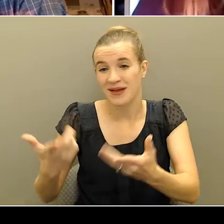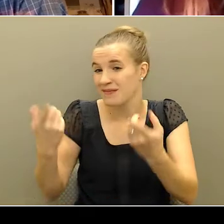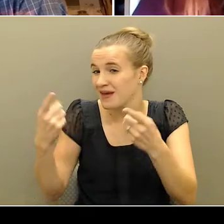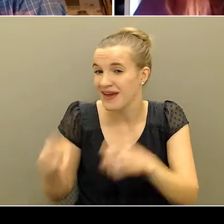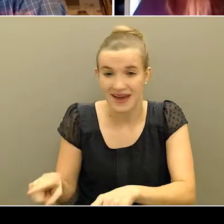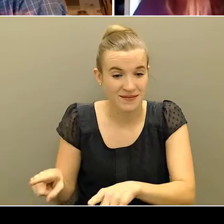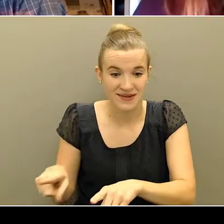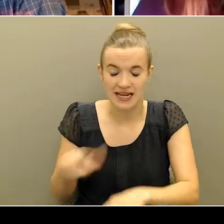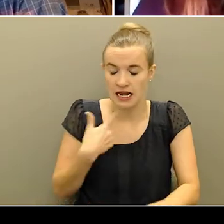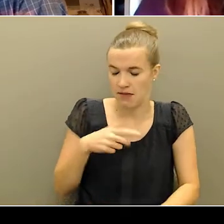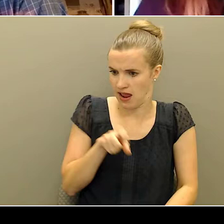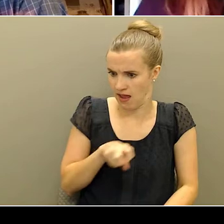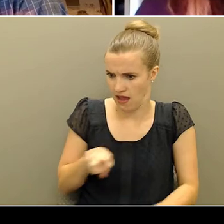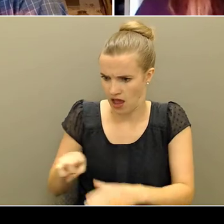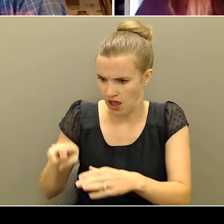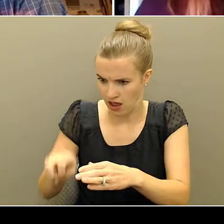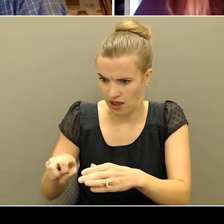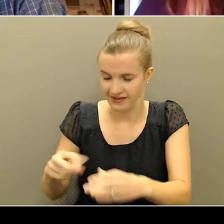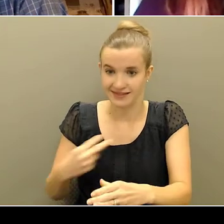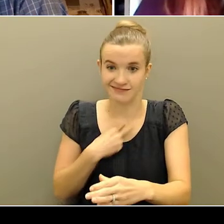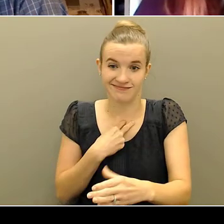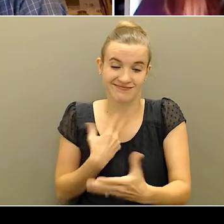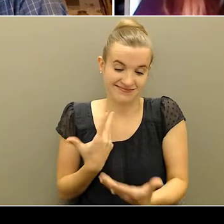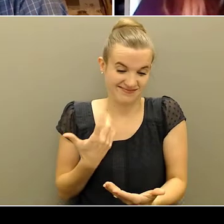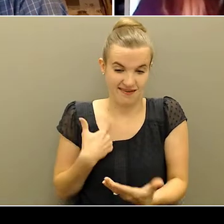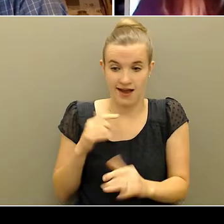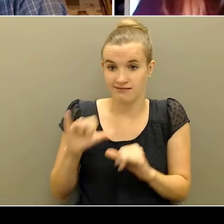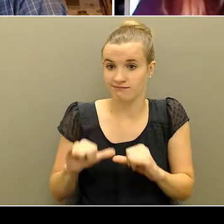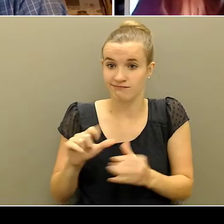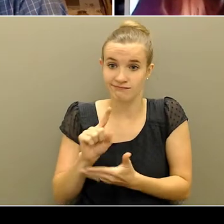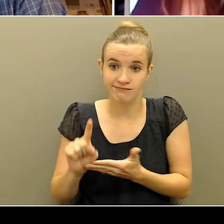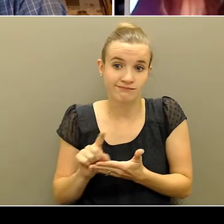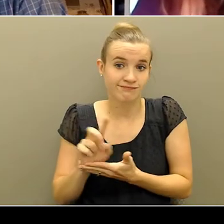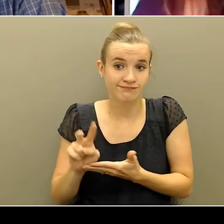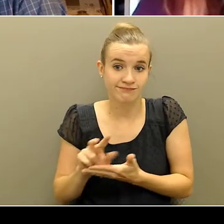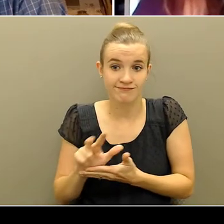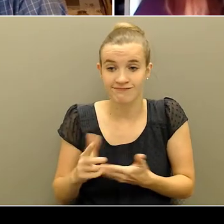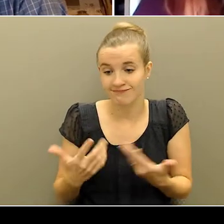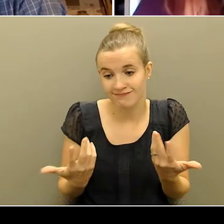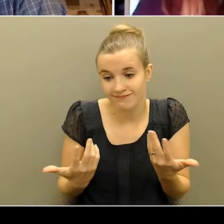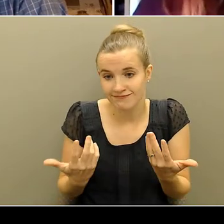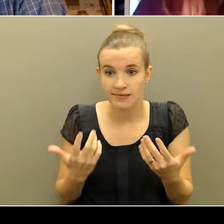and trust for whatever kind of lays before me. I just go with it. You know,